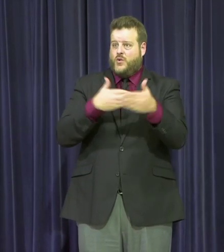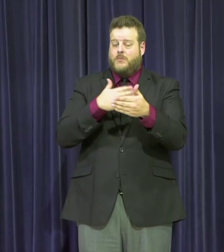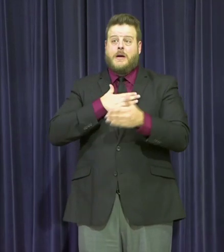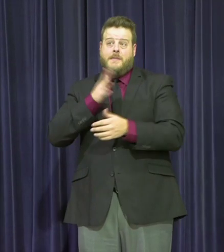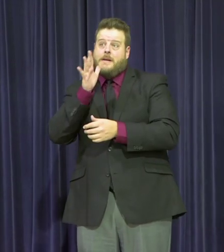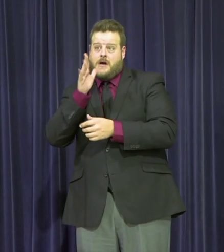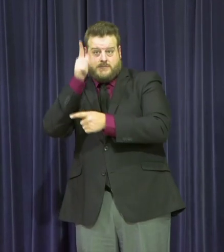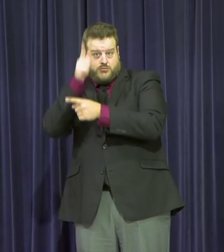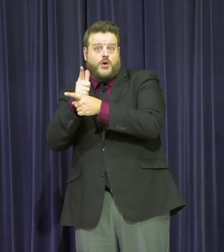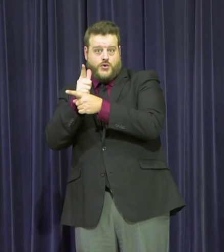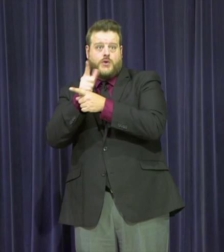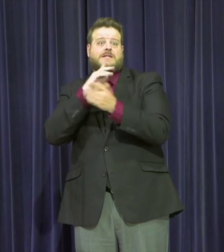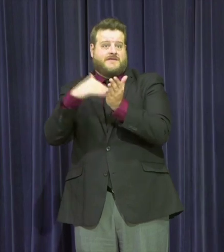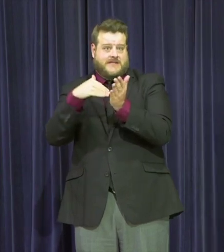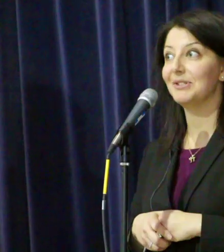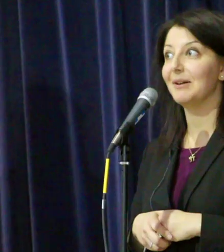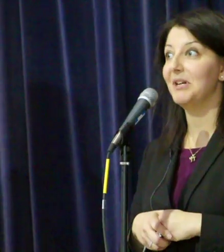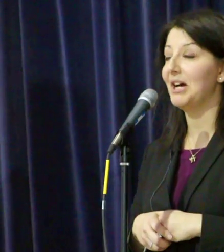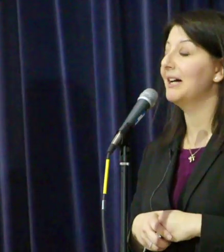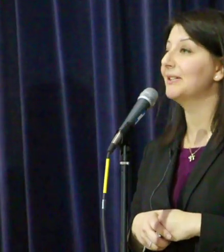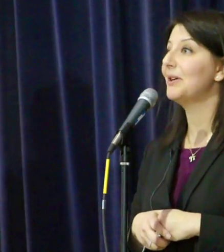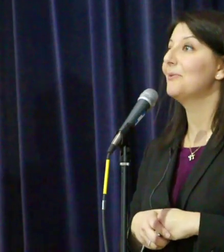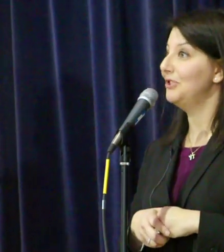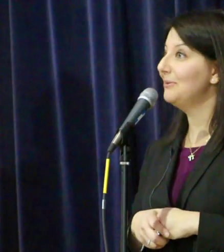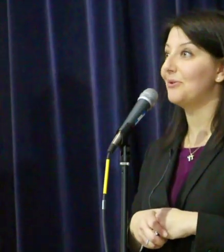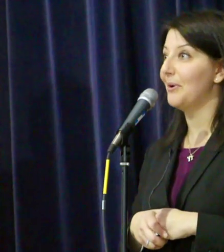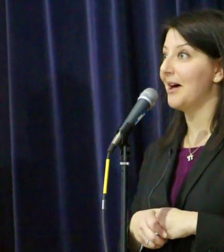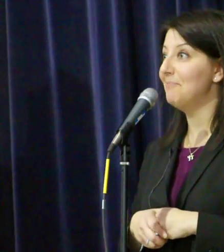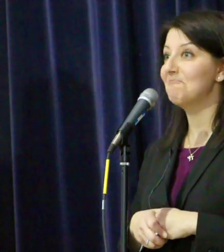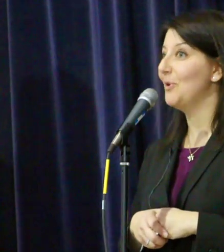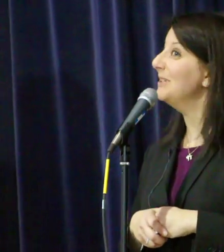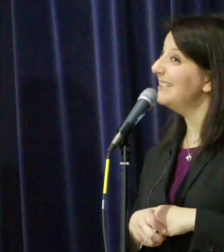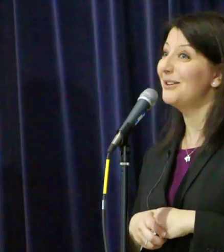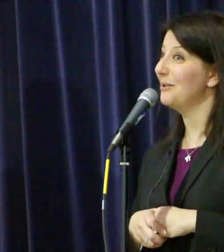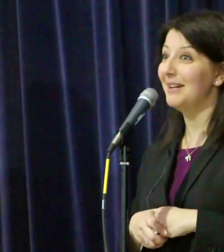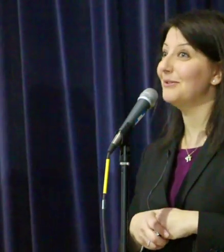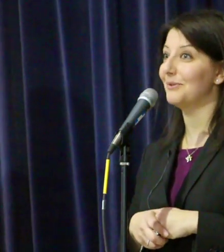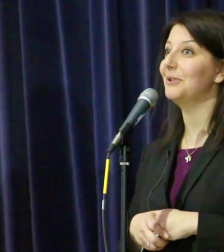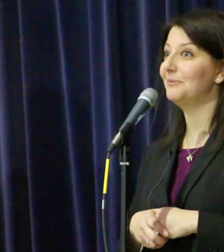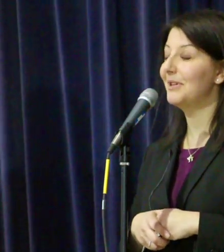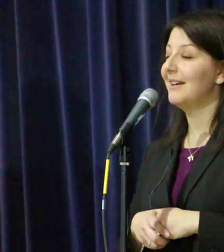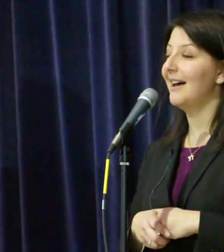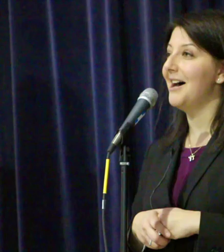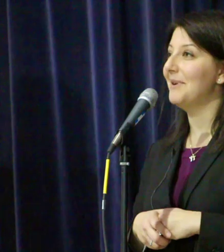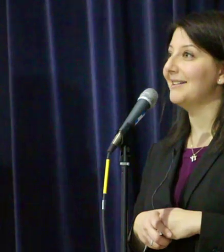is a physician and my Mom is a nurse because when she was growing up, women did not go to medical school.